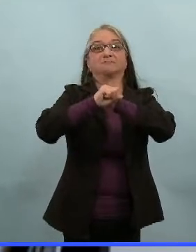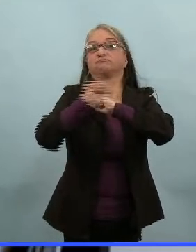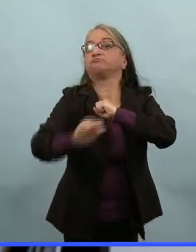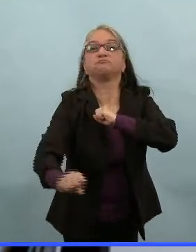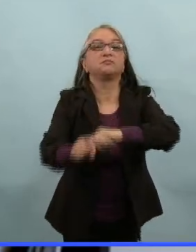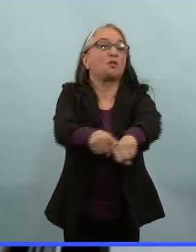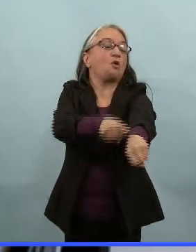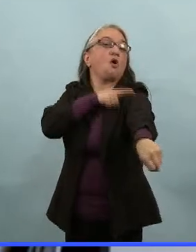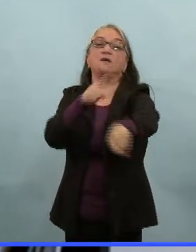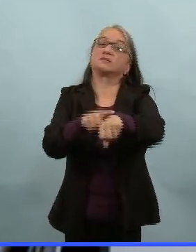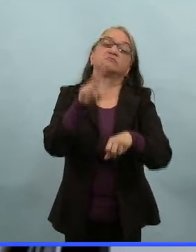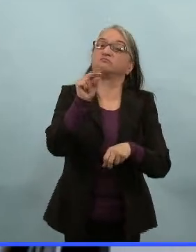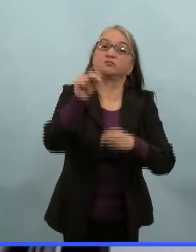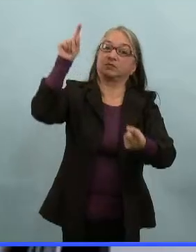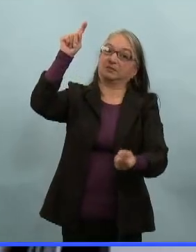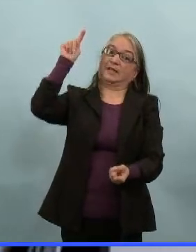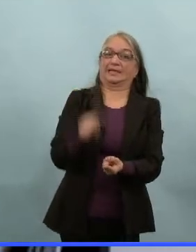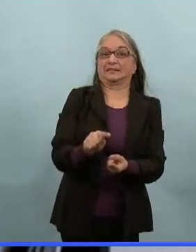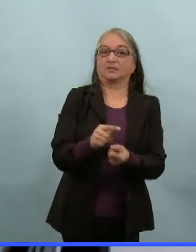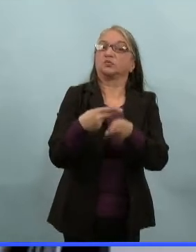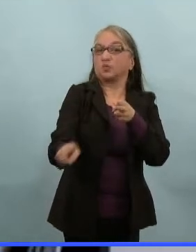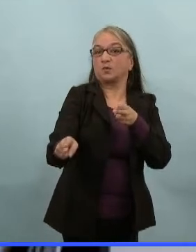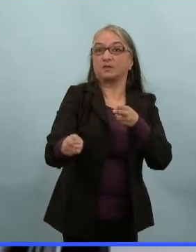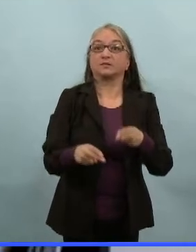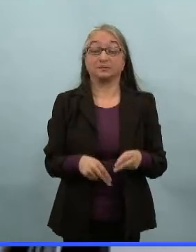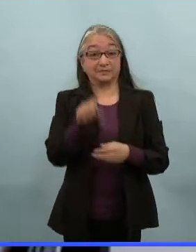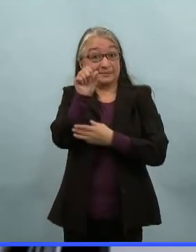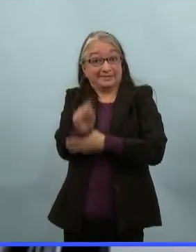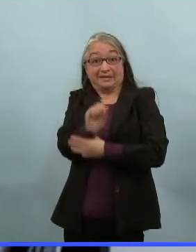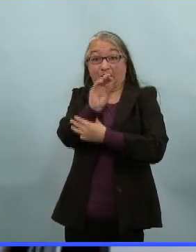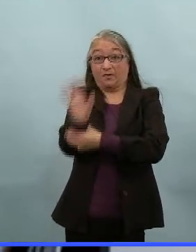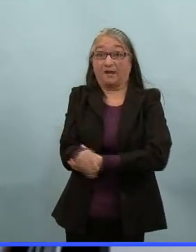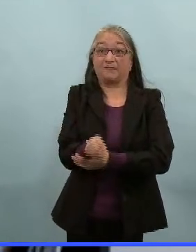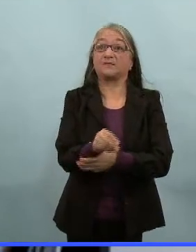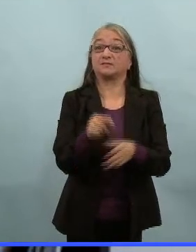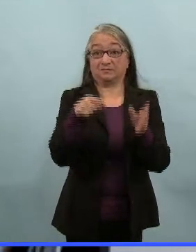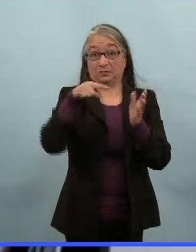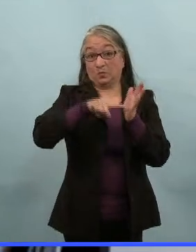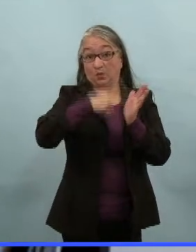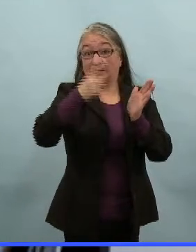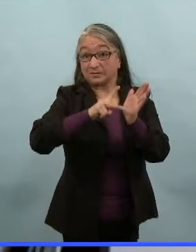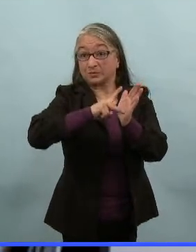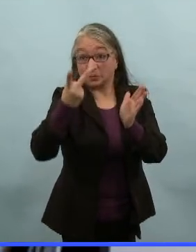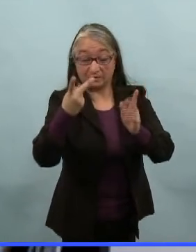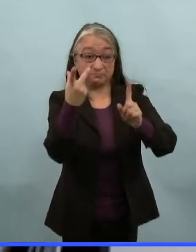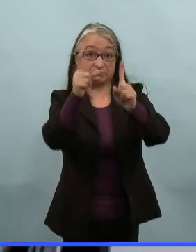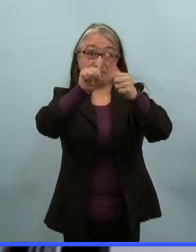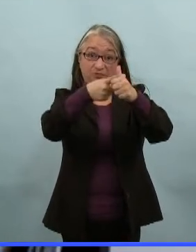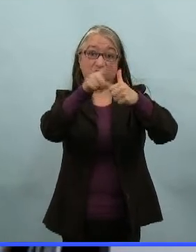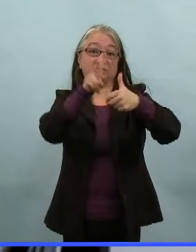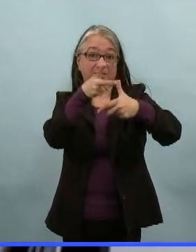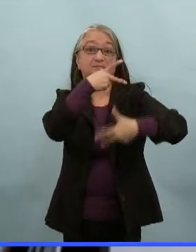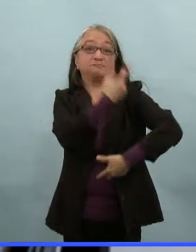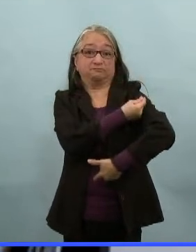south africa reported that two doses of the vaccine only had 33 effectiveness at preventing